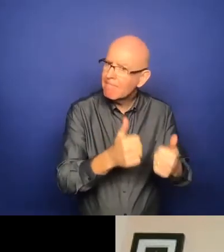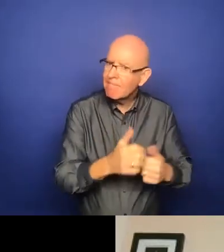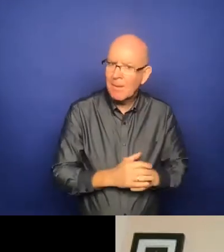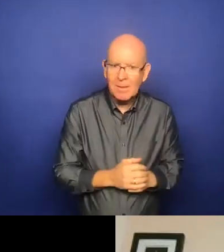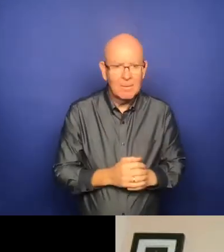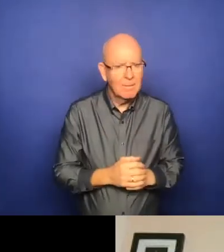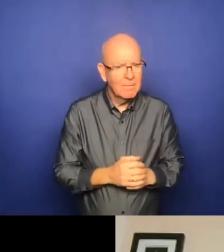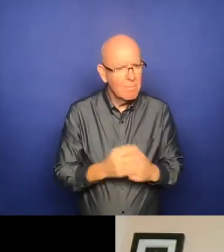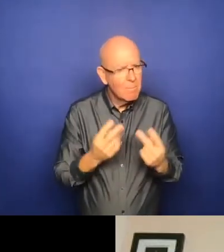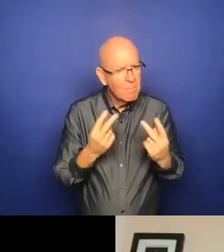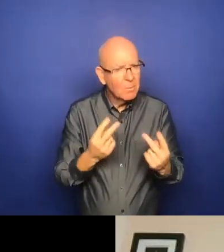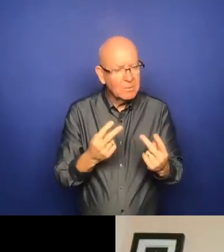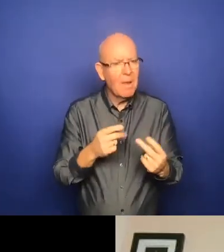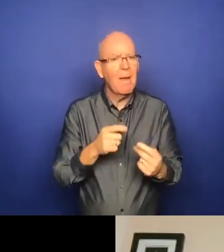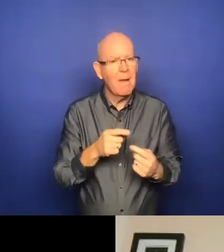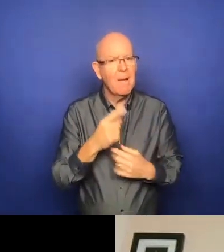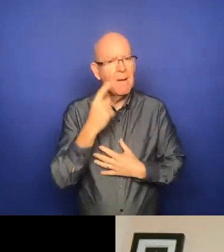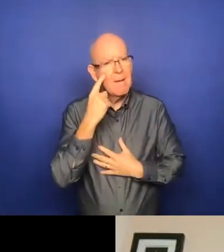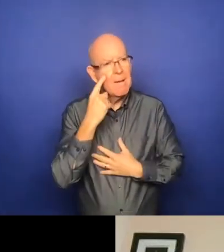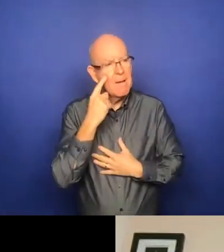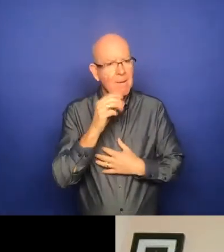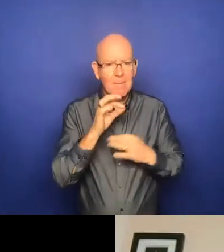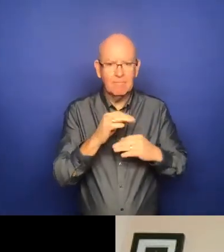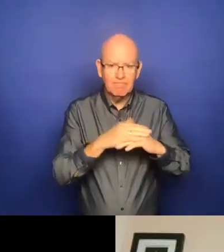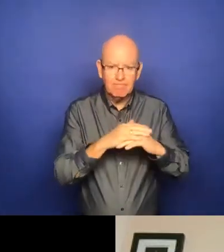refresh from the more structured areas that are connected